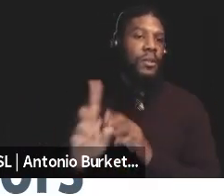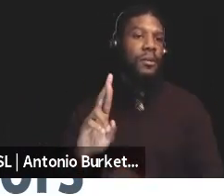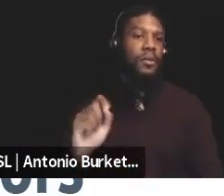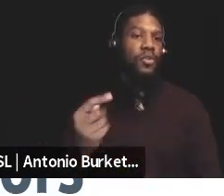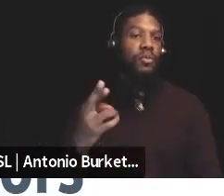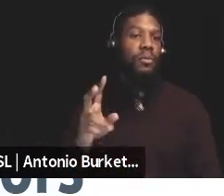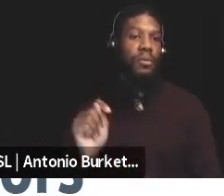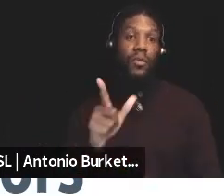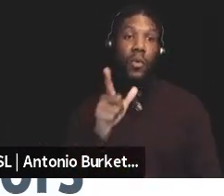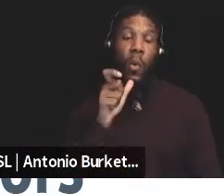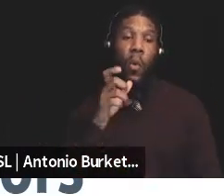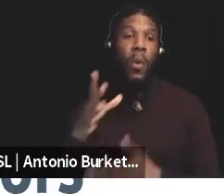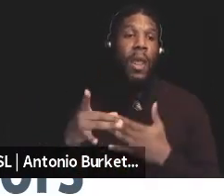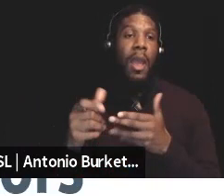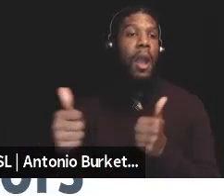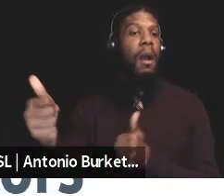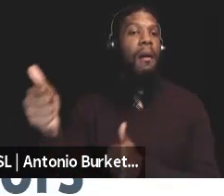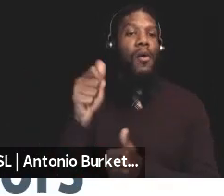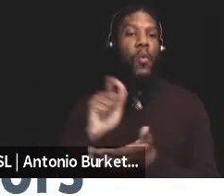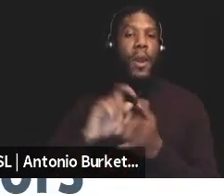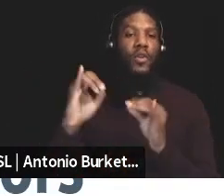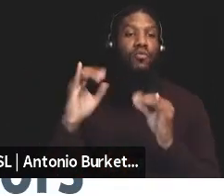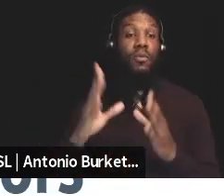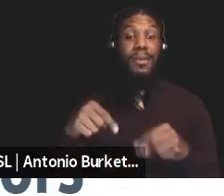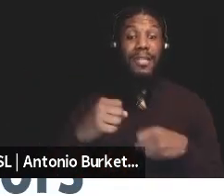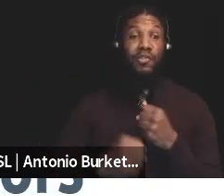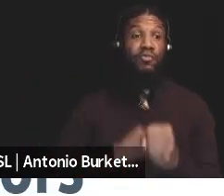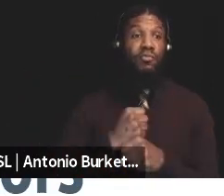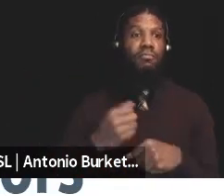of our senior writing instructors, and this year in particular it was a really collaborative event